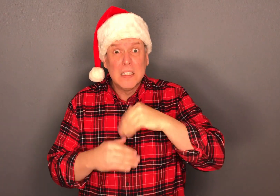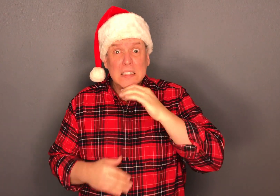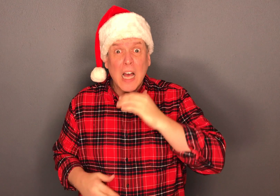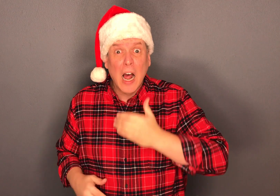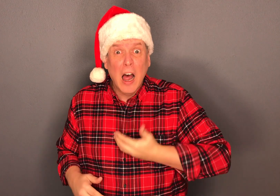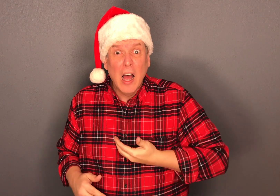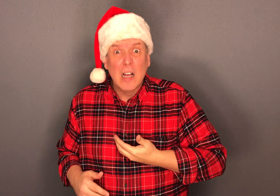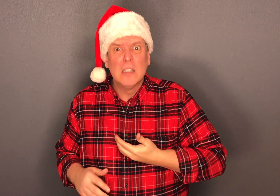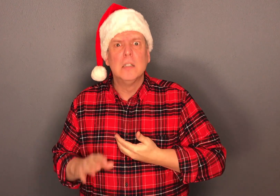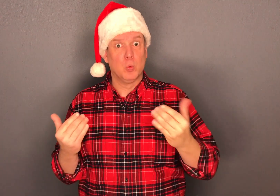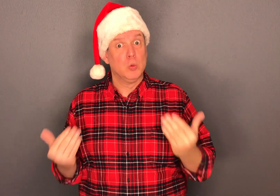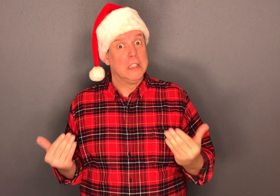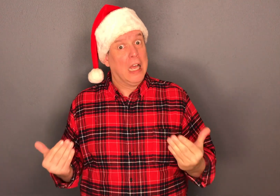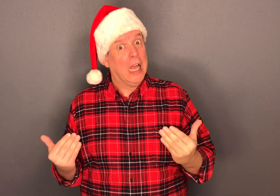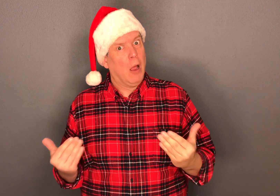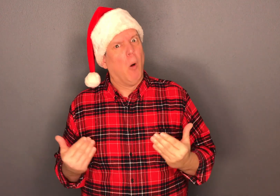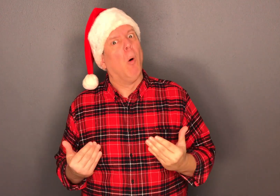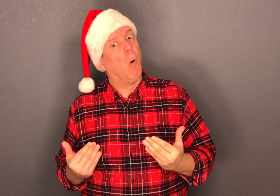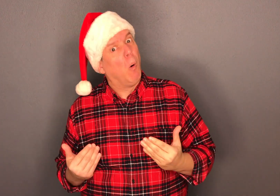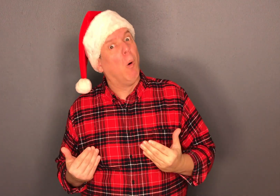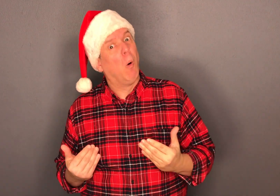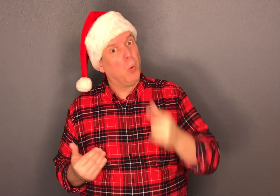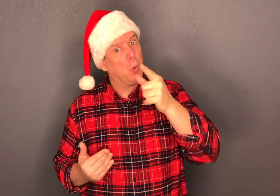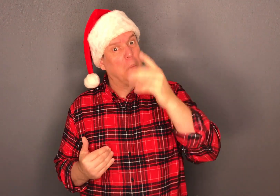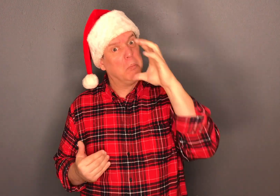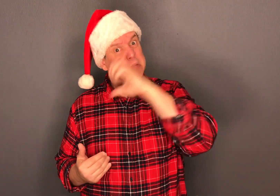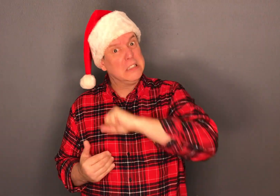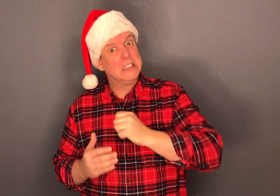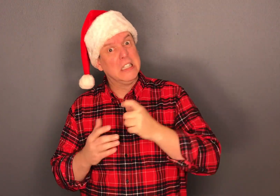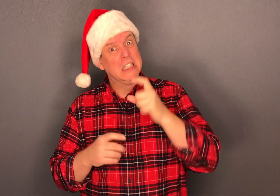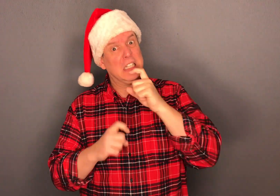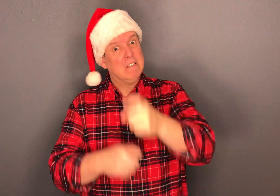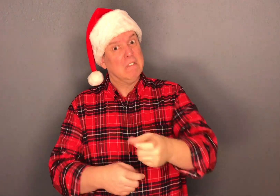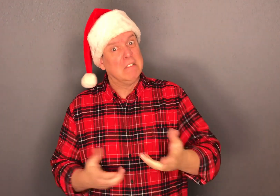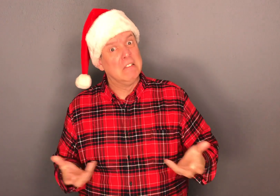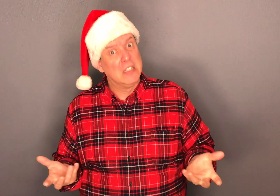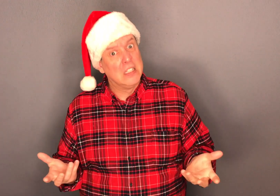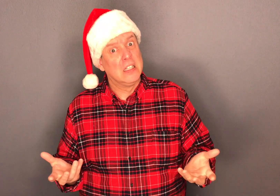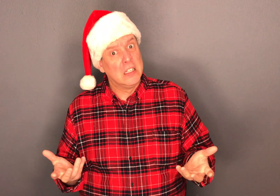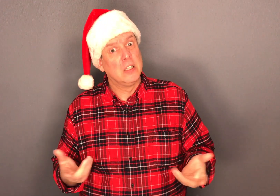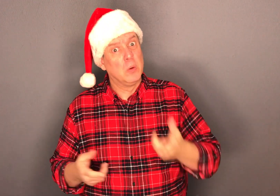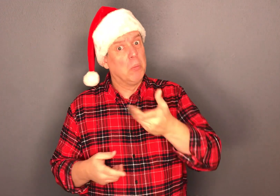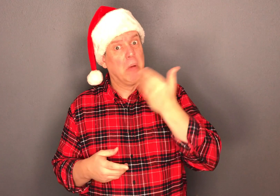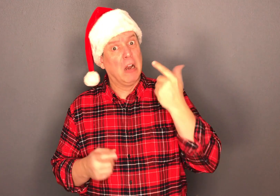believe in Santa oh today you're really missing out on